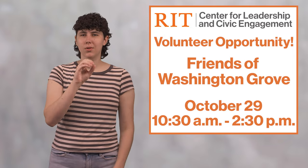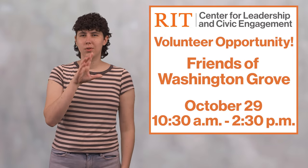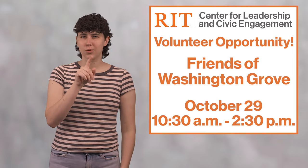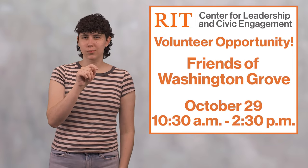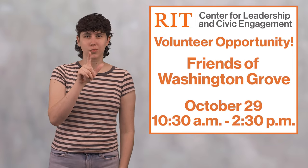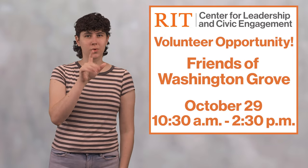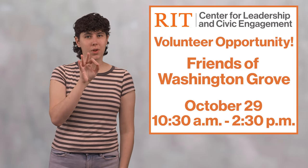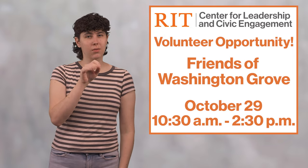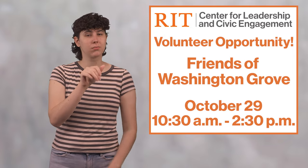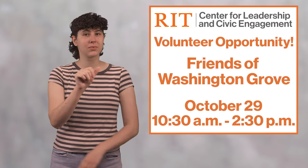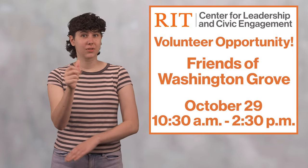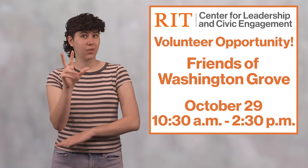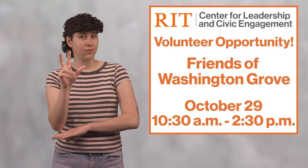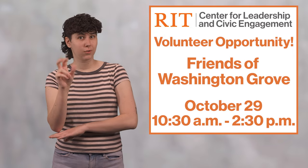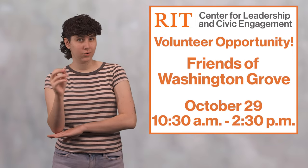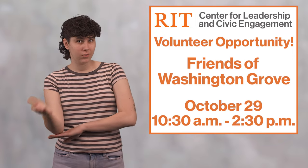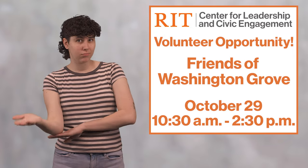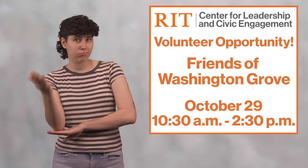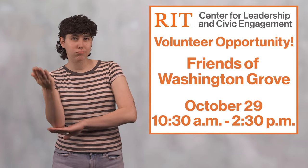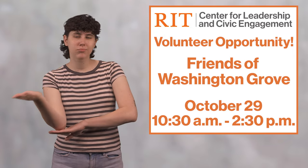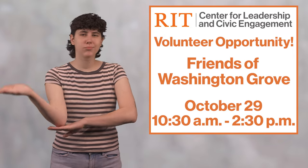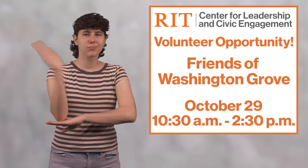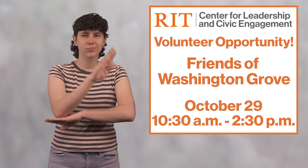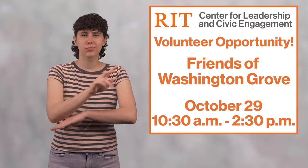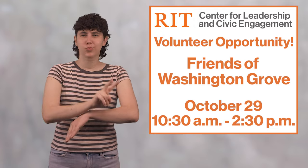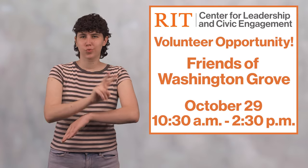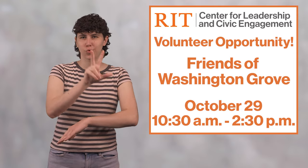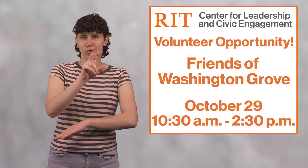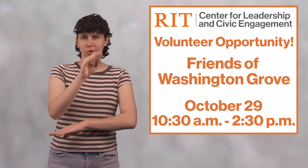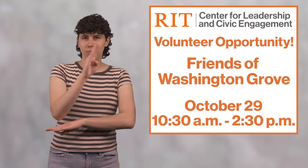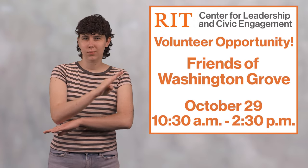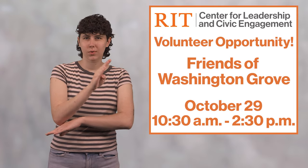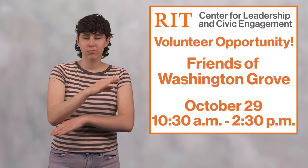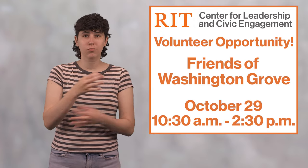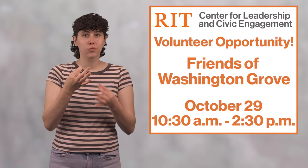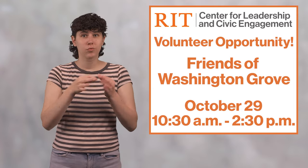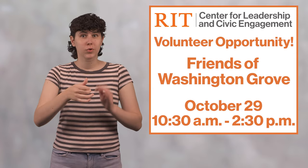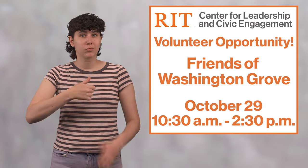on October 29th from 10:30 a.m. to 2:30 p.m.